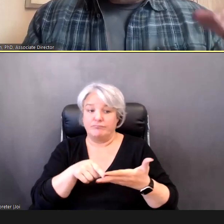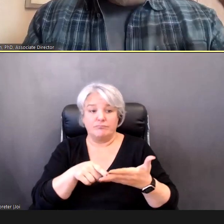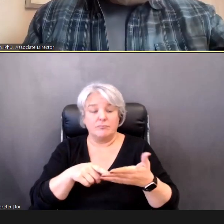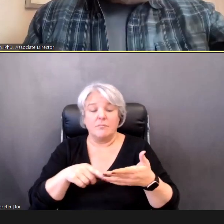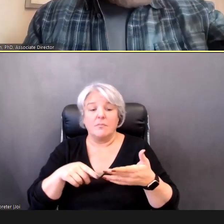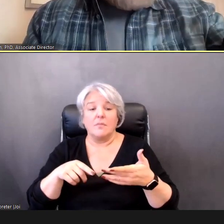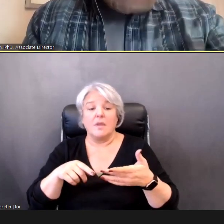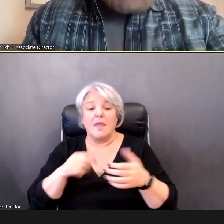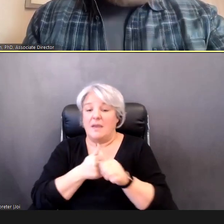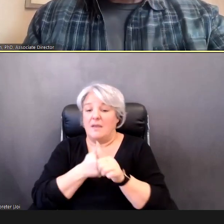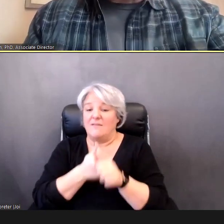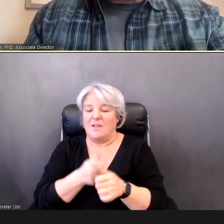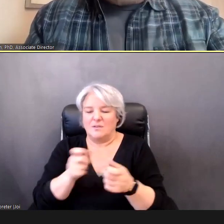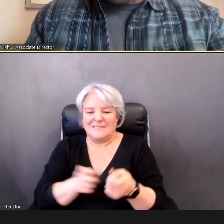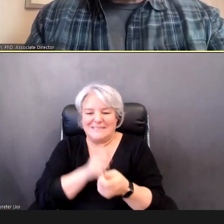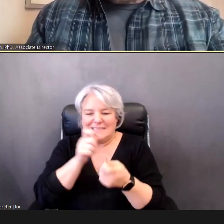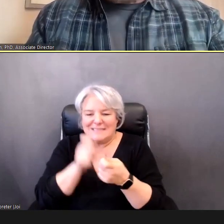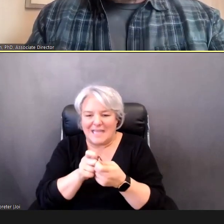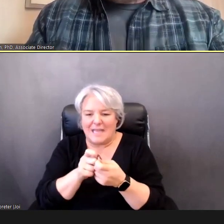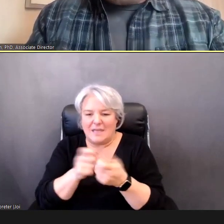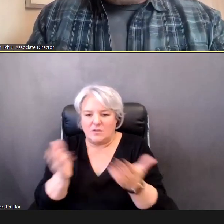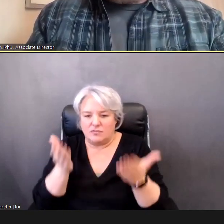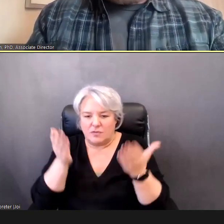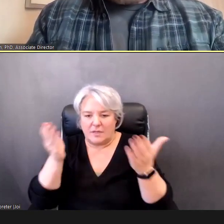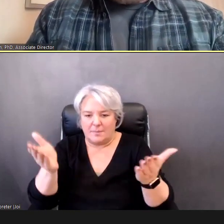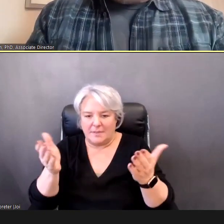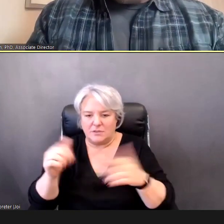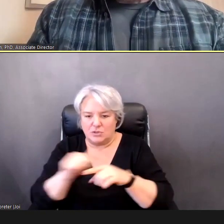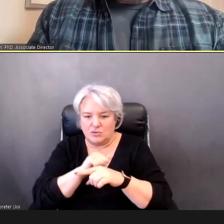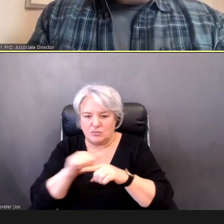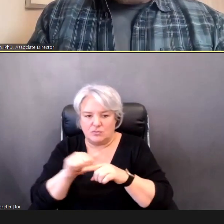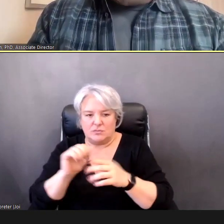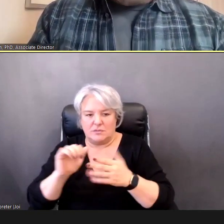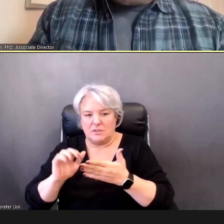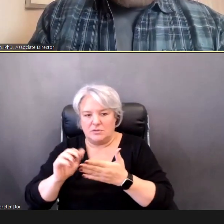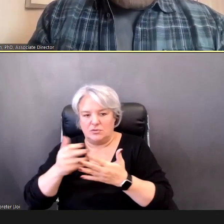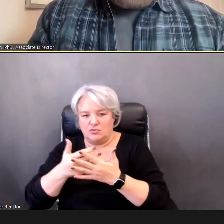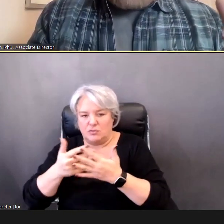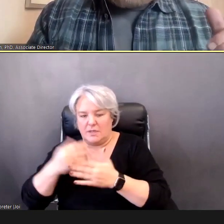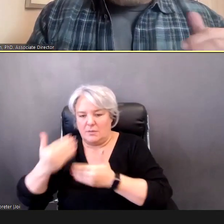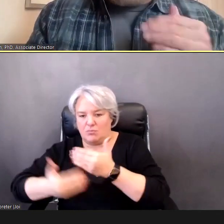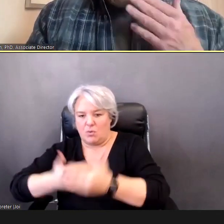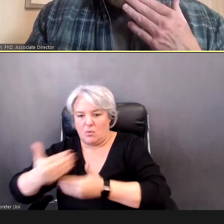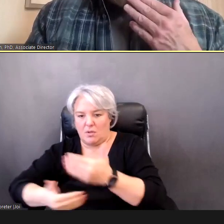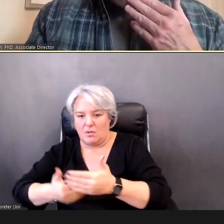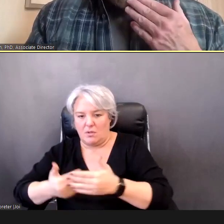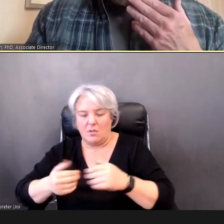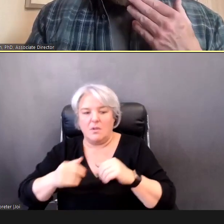follows exactly the recommended